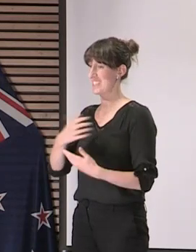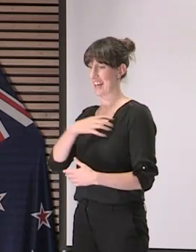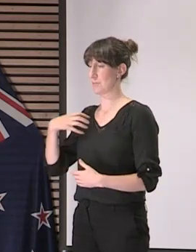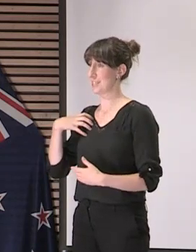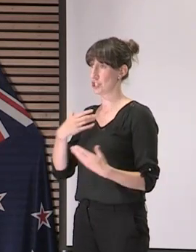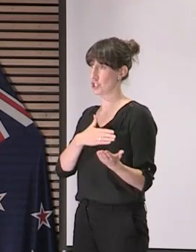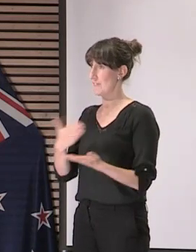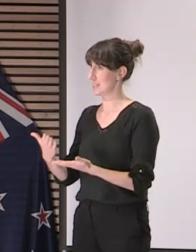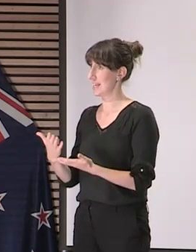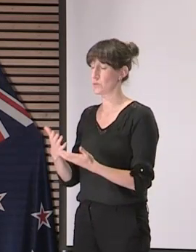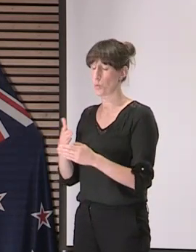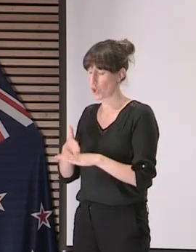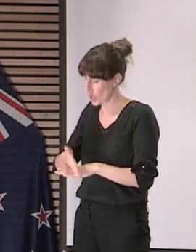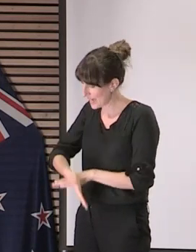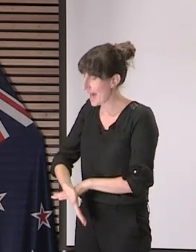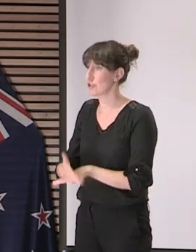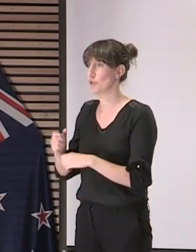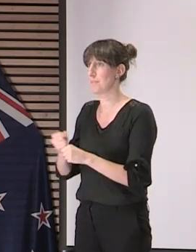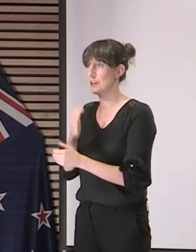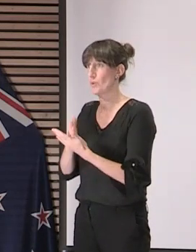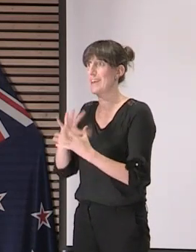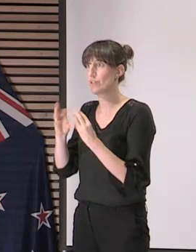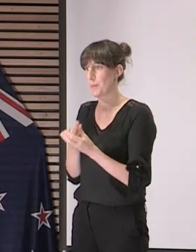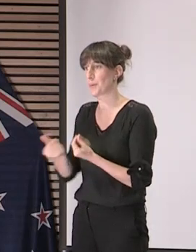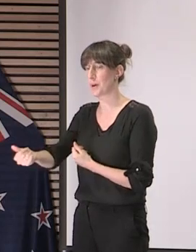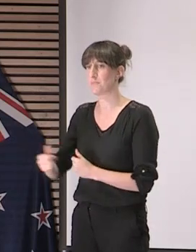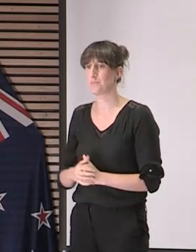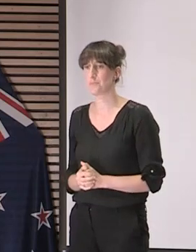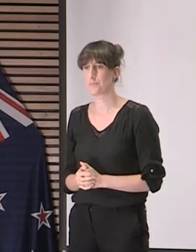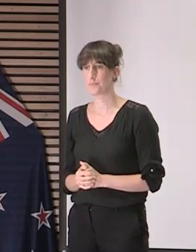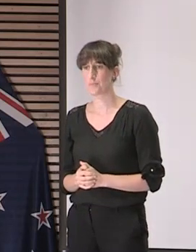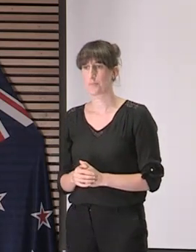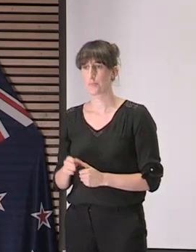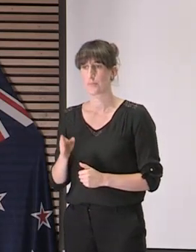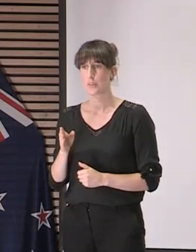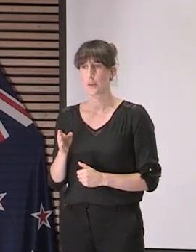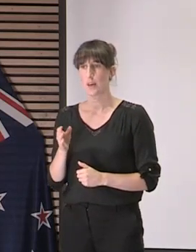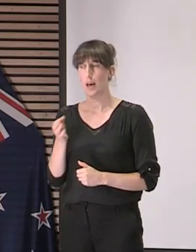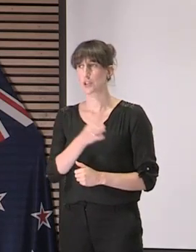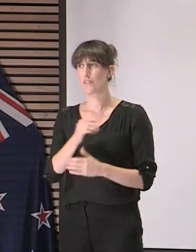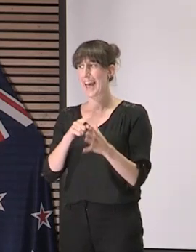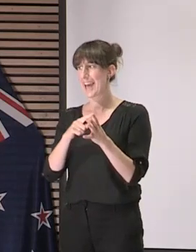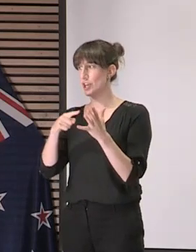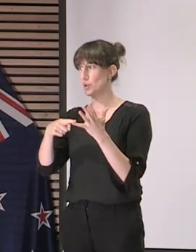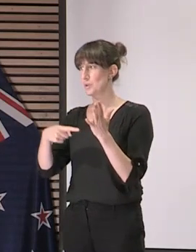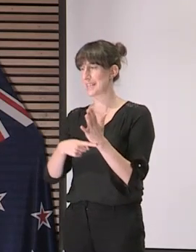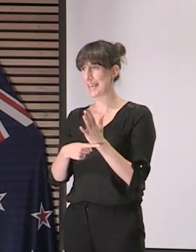all the stops and New Zealanders can be very, very proud of the way the public service has responded.